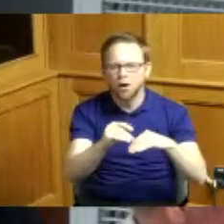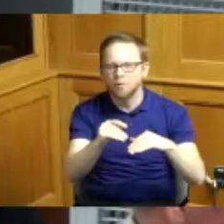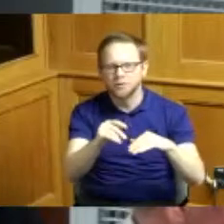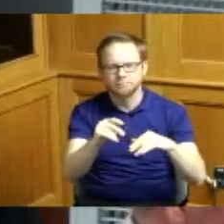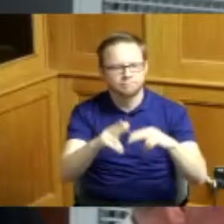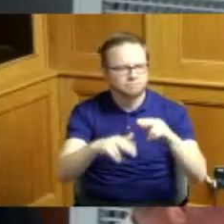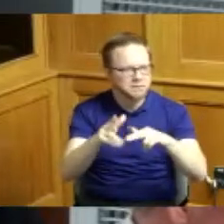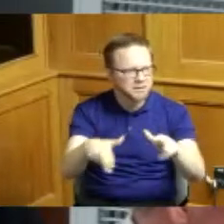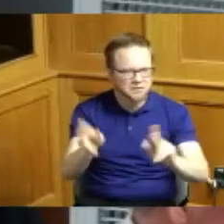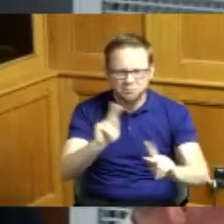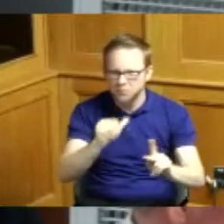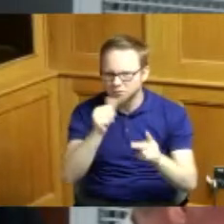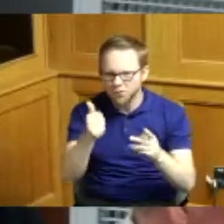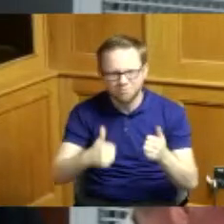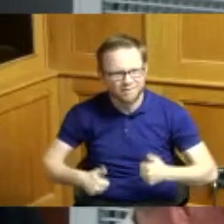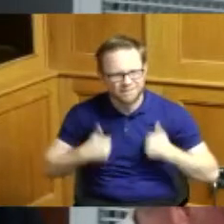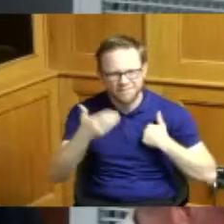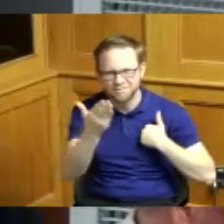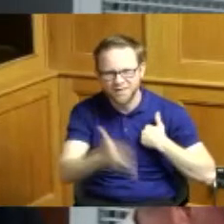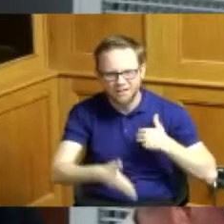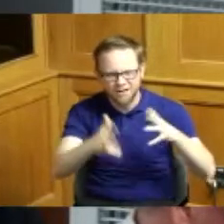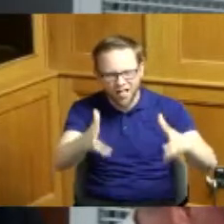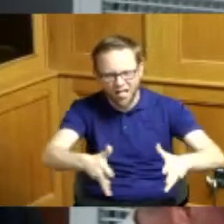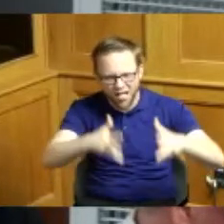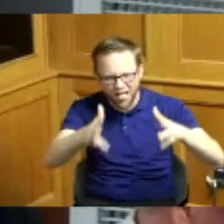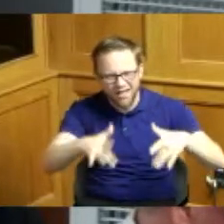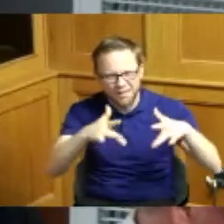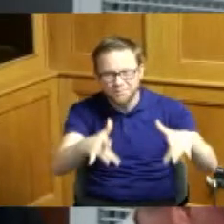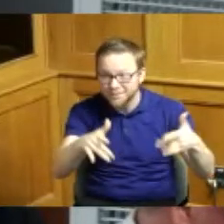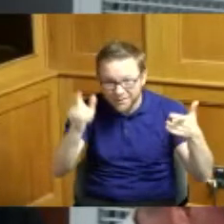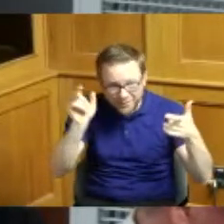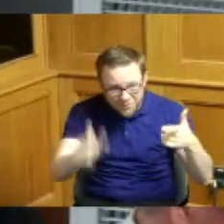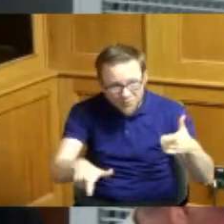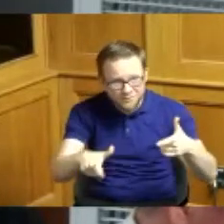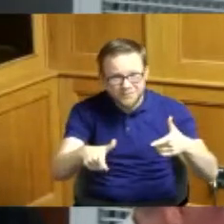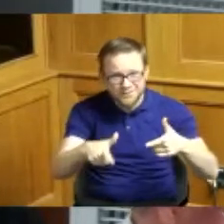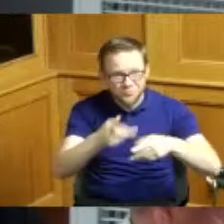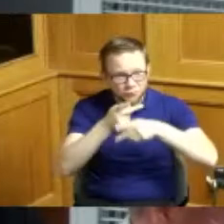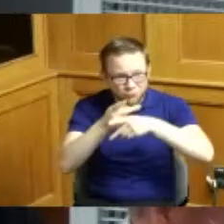in them come on y'all rent the apartments out you'll have more money generated in the city